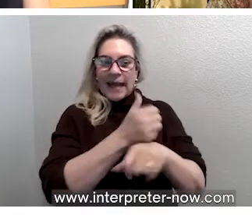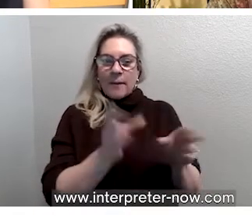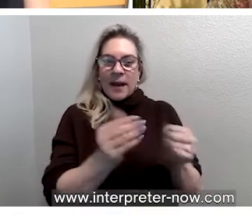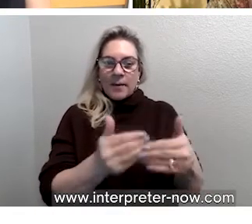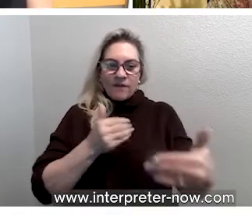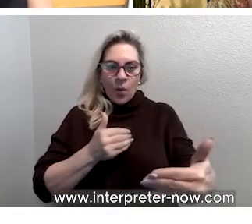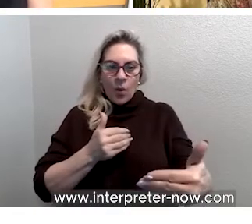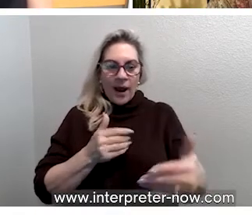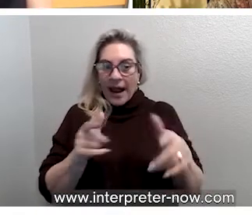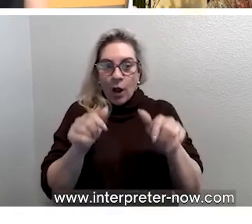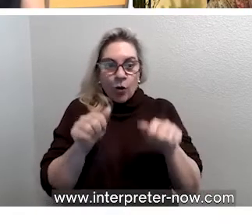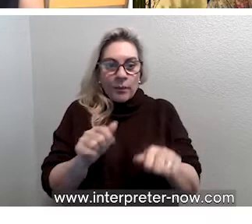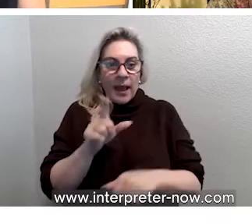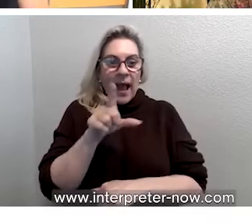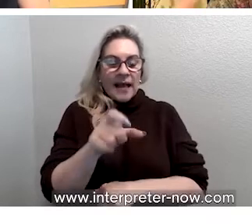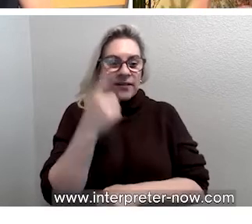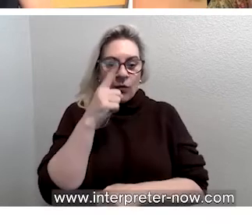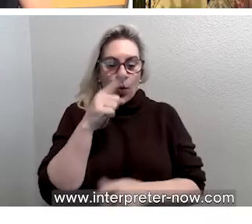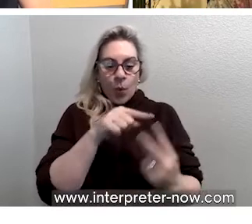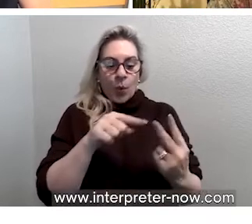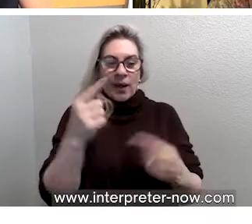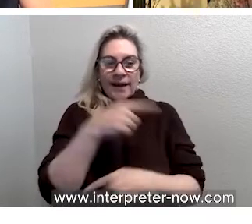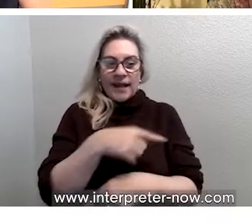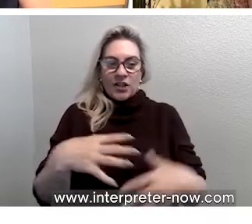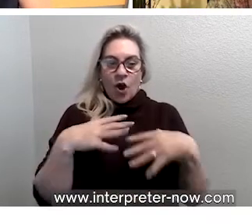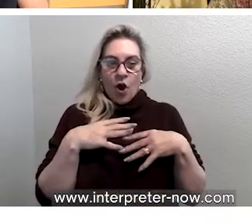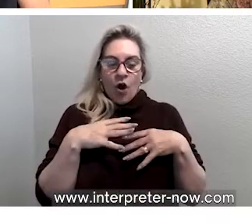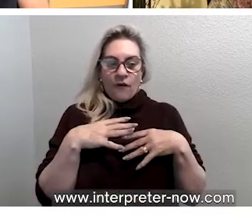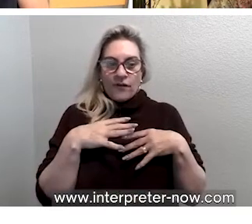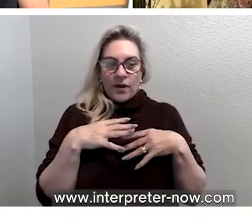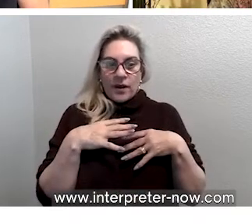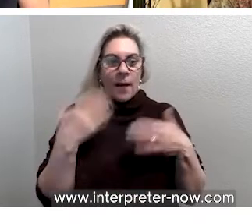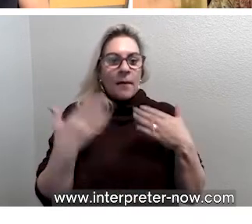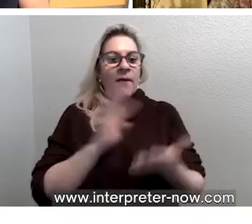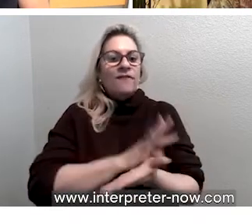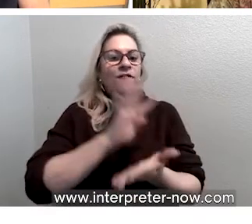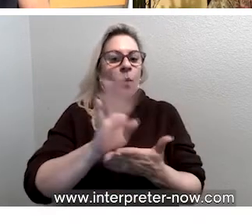They could be asking it for these days off, like, you know, four weeks in advance, six